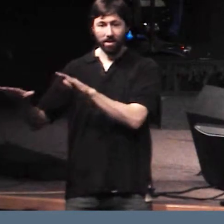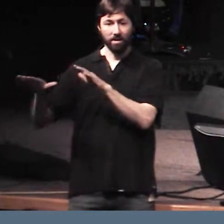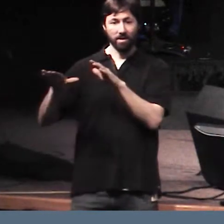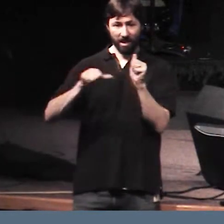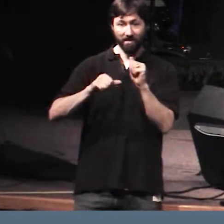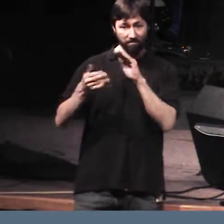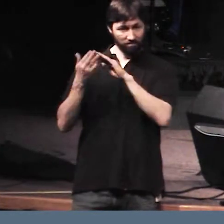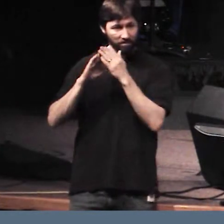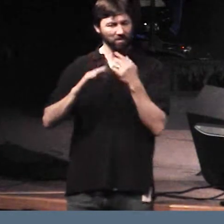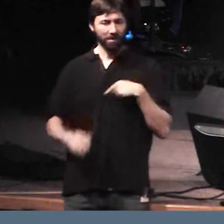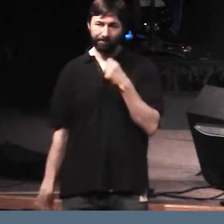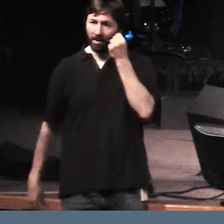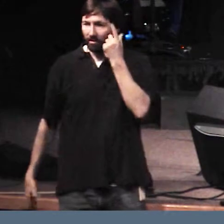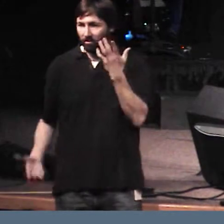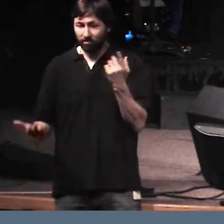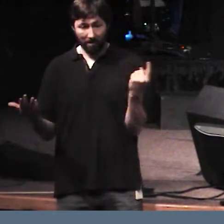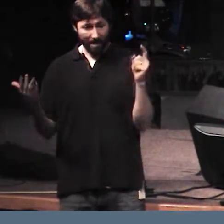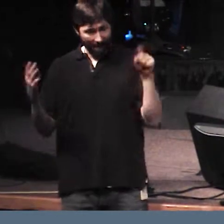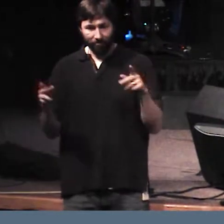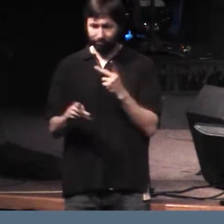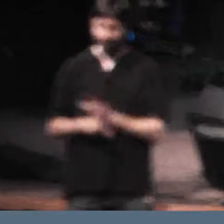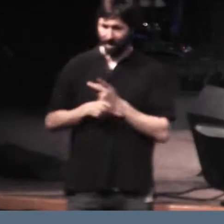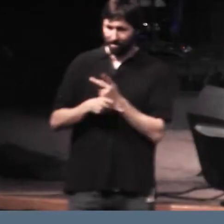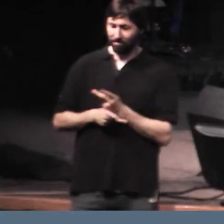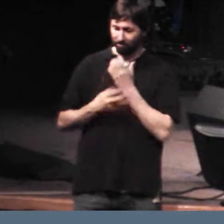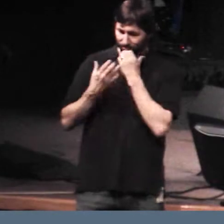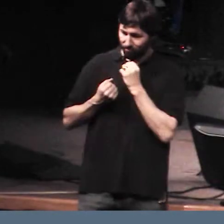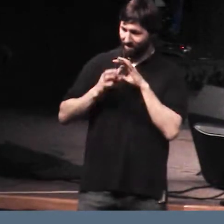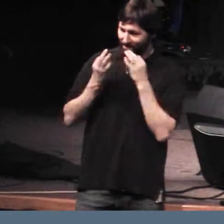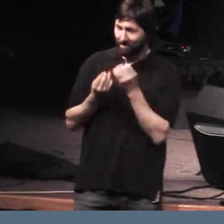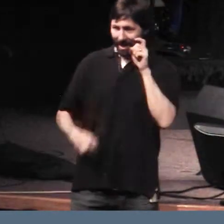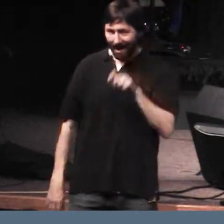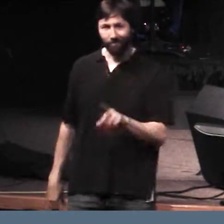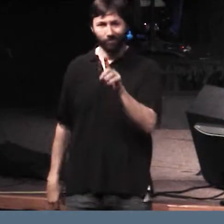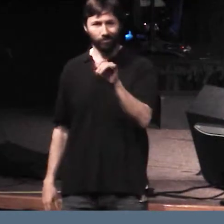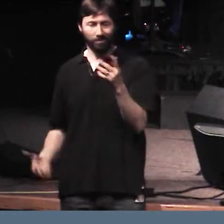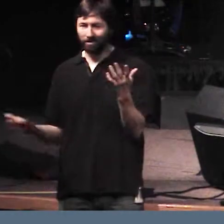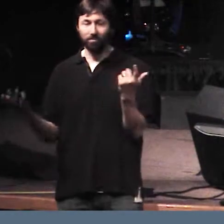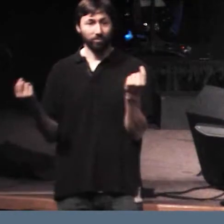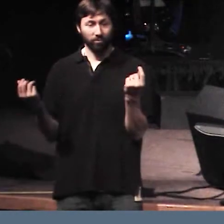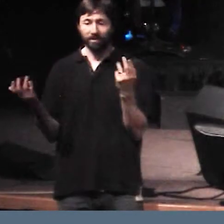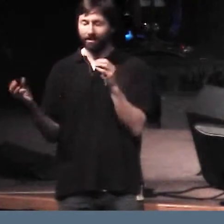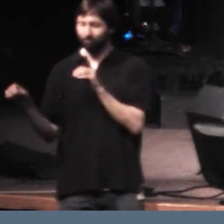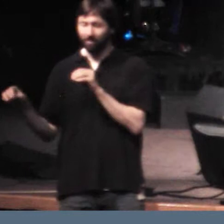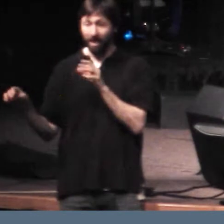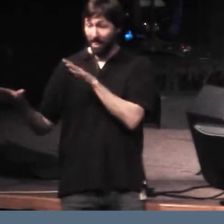we understand that a person has to take care of his family- you've got to do what you've got to do and so it really wasn't the fact that he was leaving town